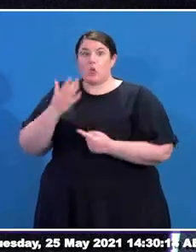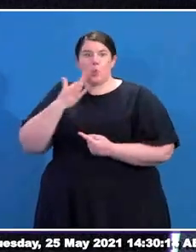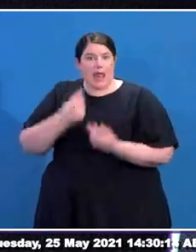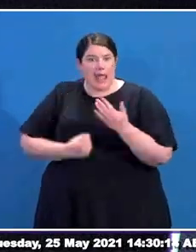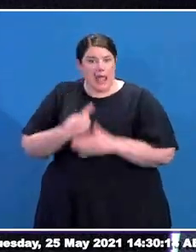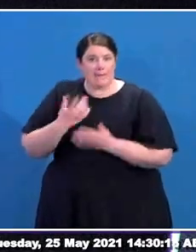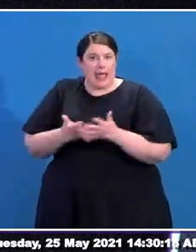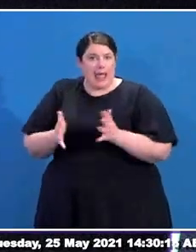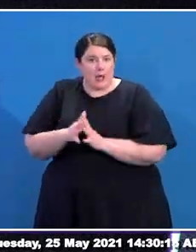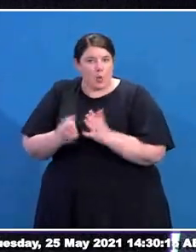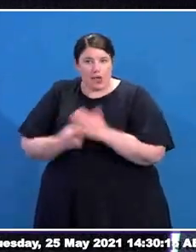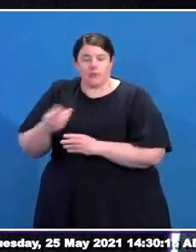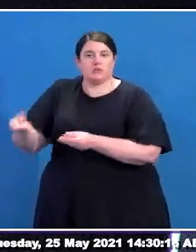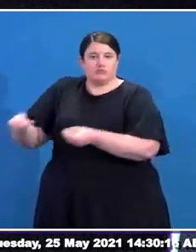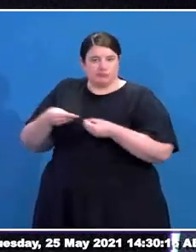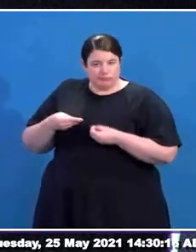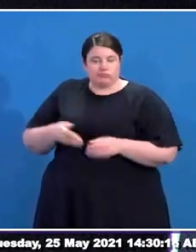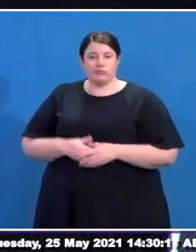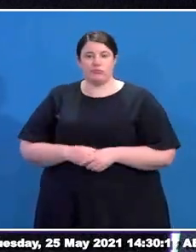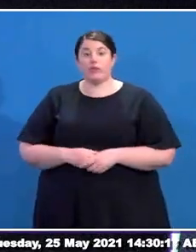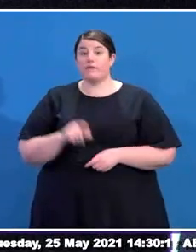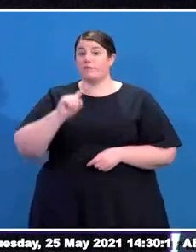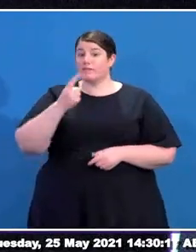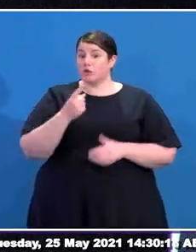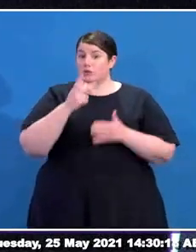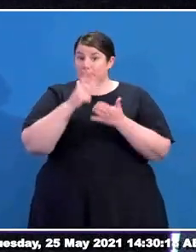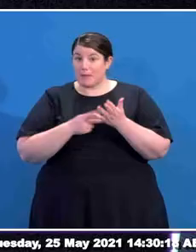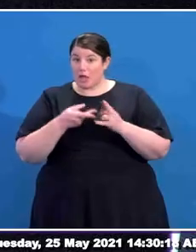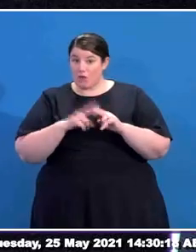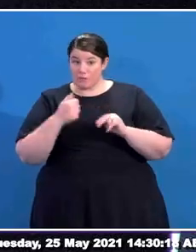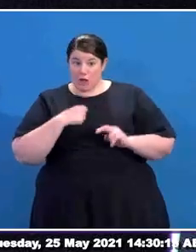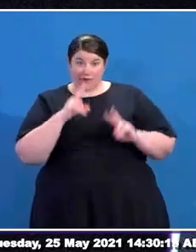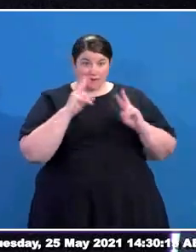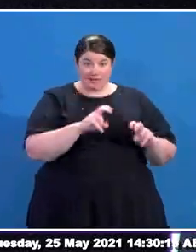My first part of the investigation is to make contact with the complainant,